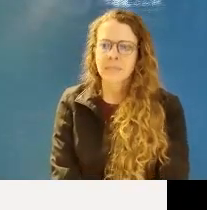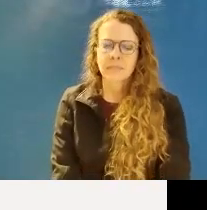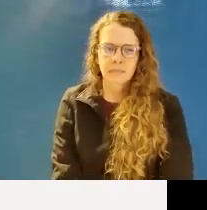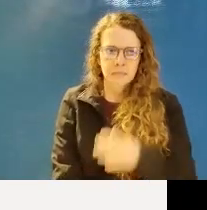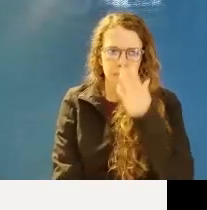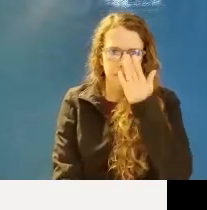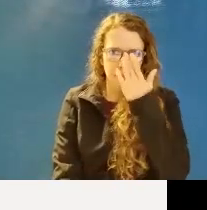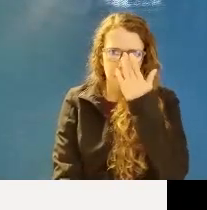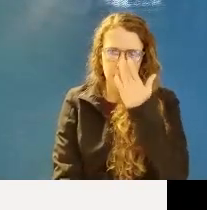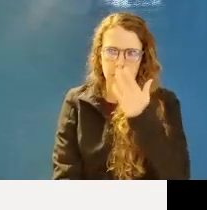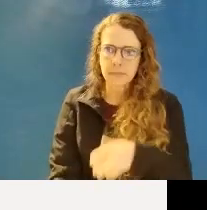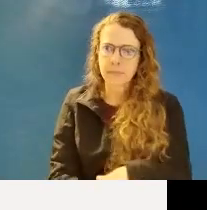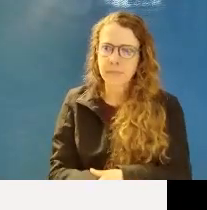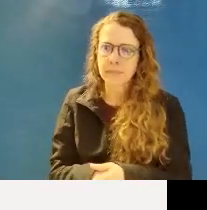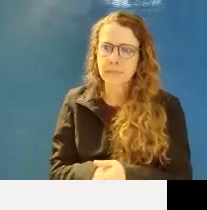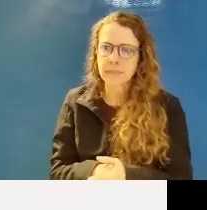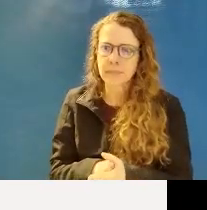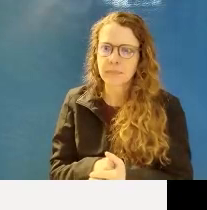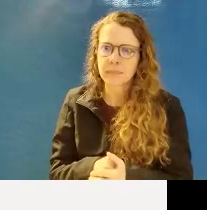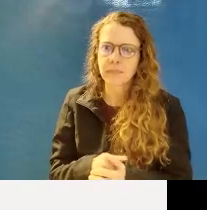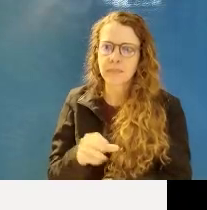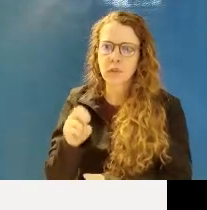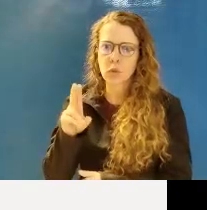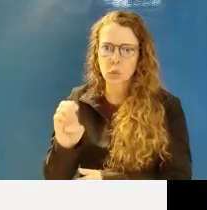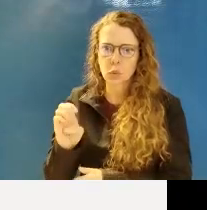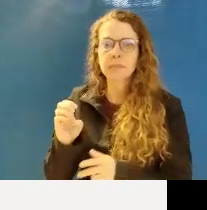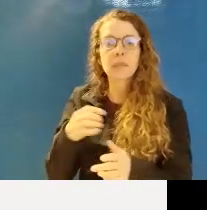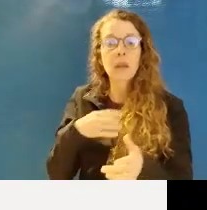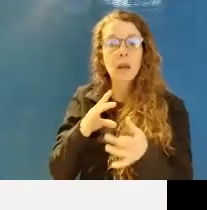So as I mentioned, I also wanted to provide the resources,